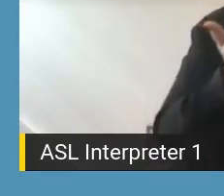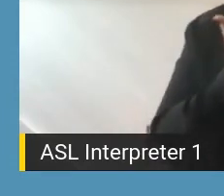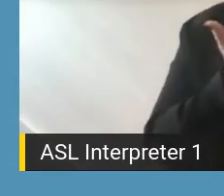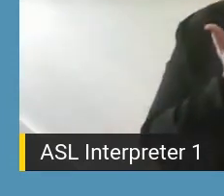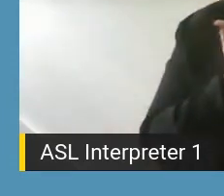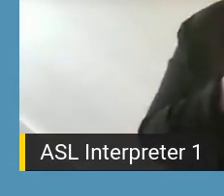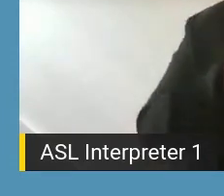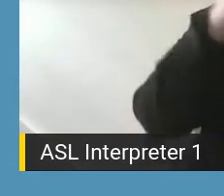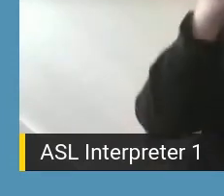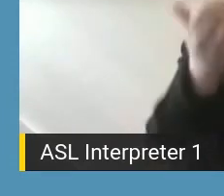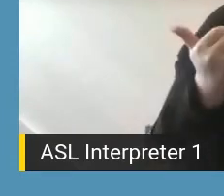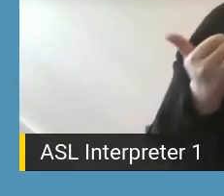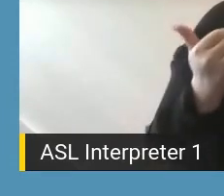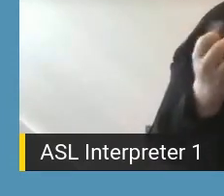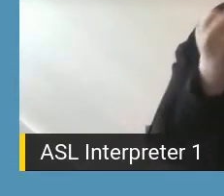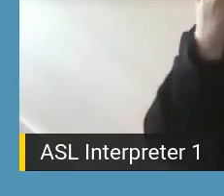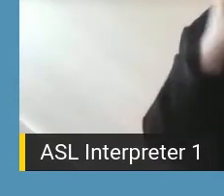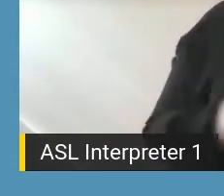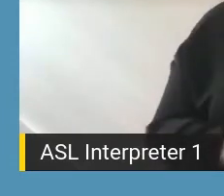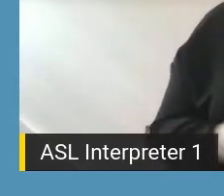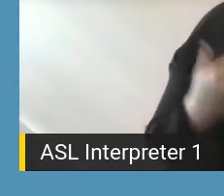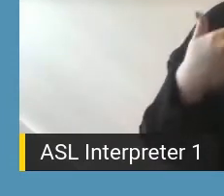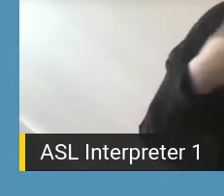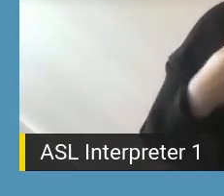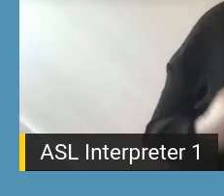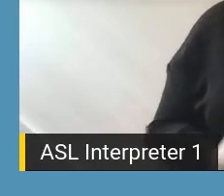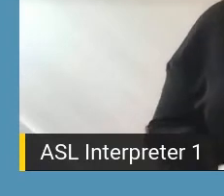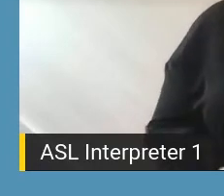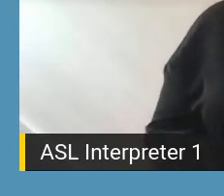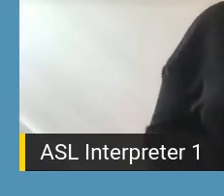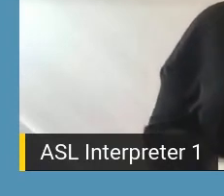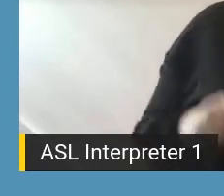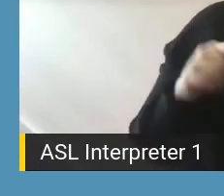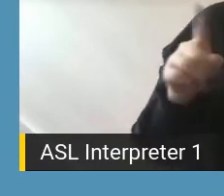a lot of questions and I know we are not going to get to all of them, but just to remind